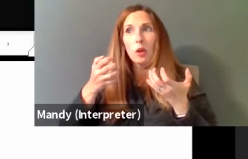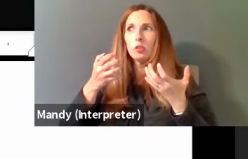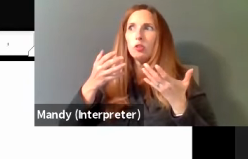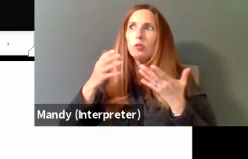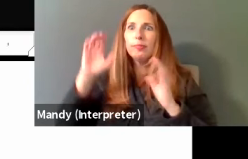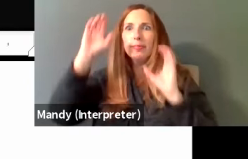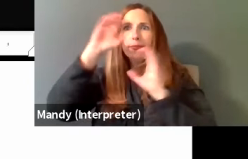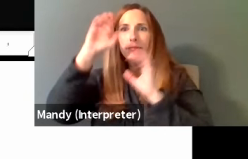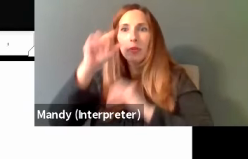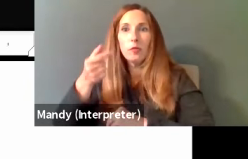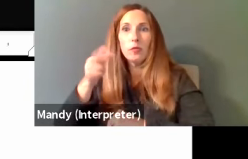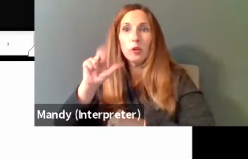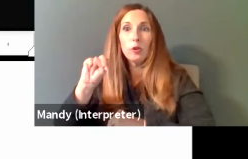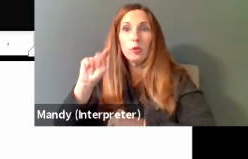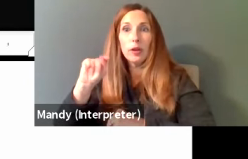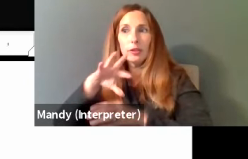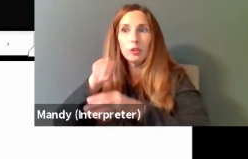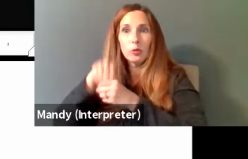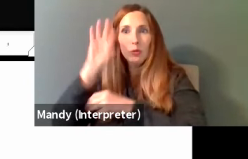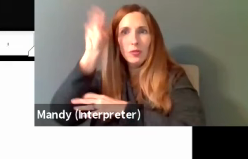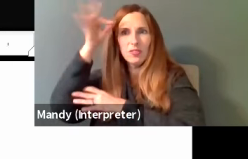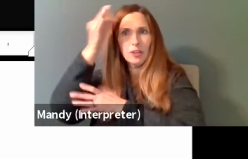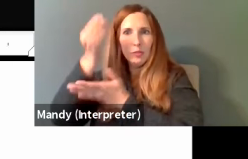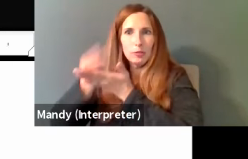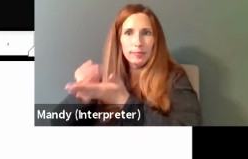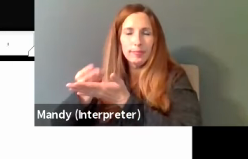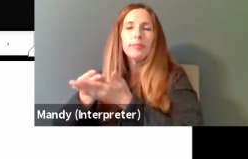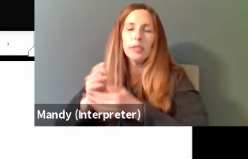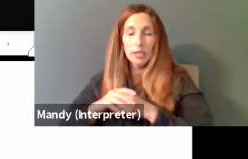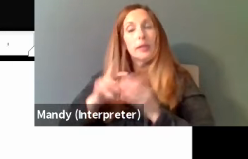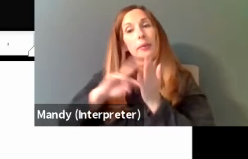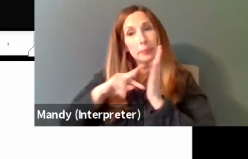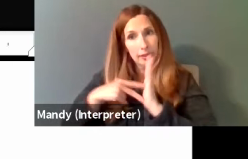So this is something that puts you in the bucket of organizations that would want to have